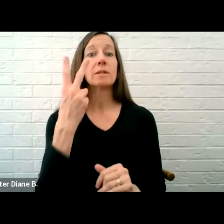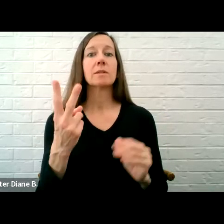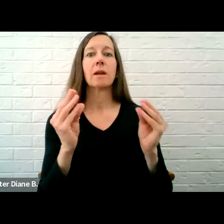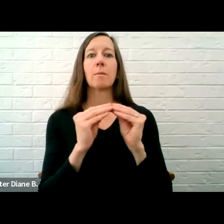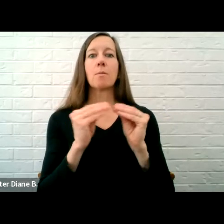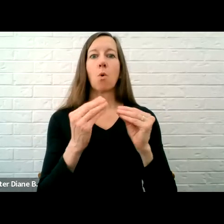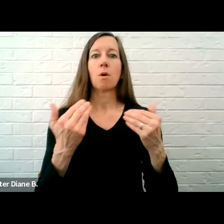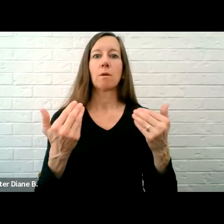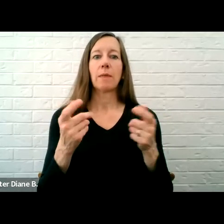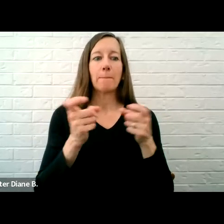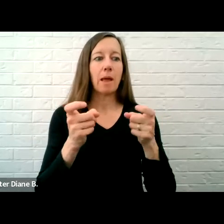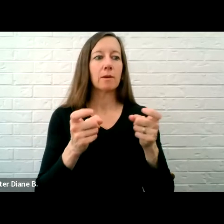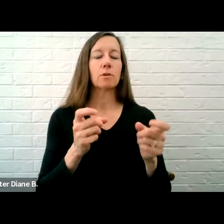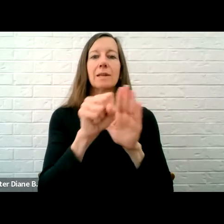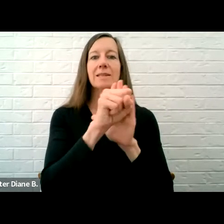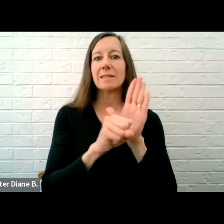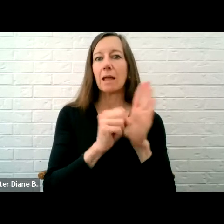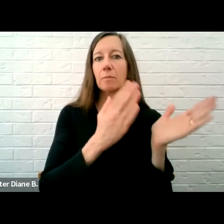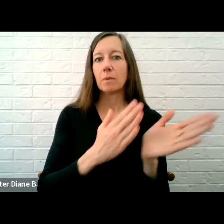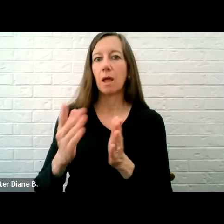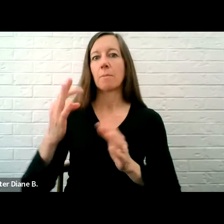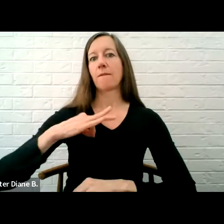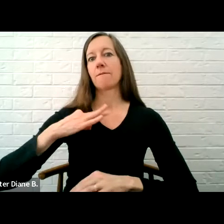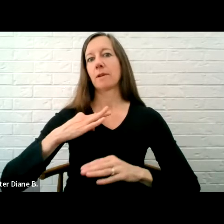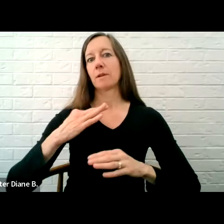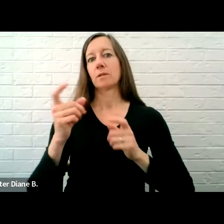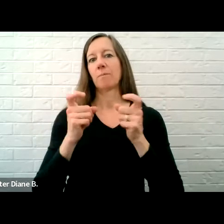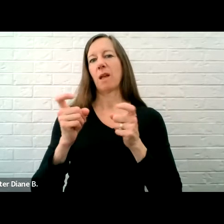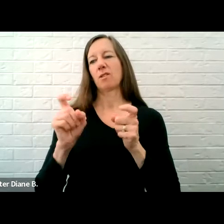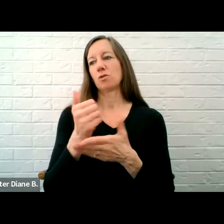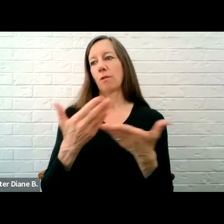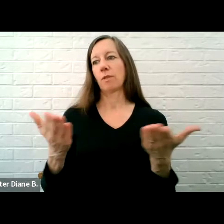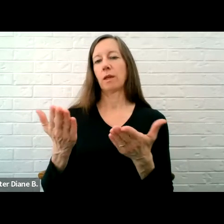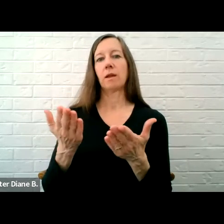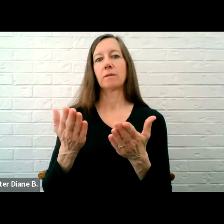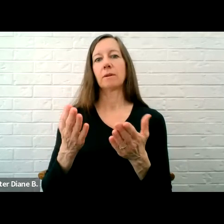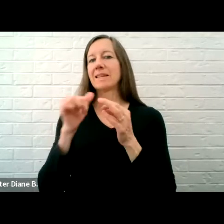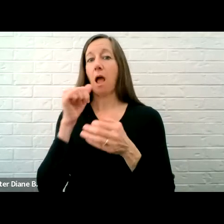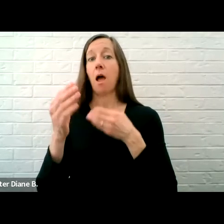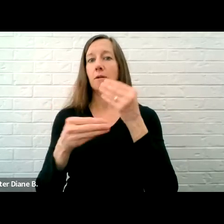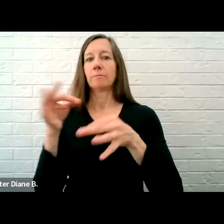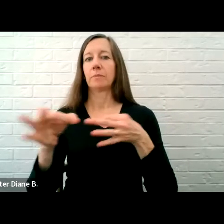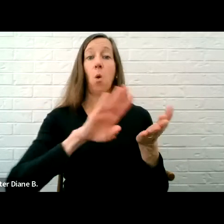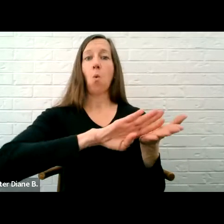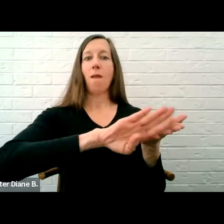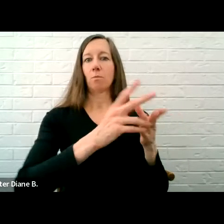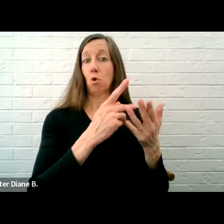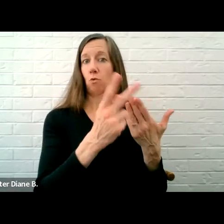benefits and offering highway-based options through tools other than waiver programs. And then, of course, there are the service